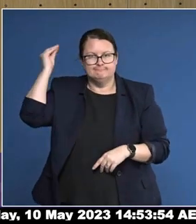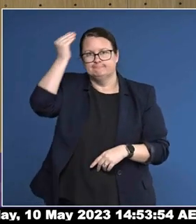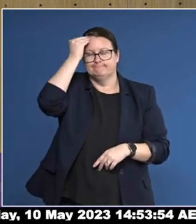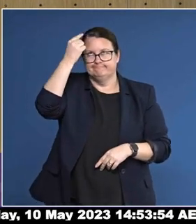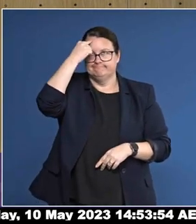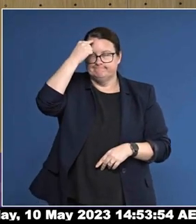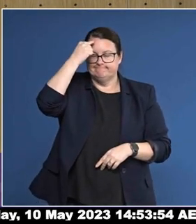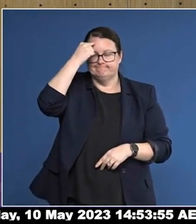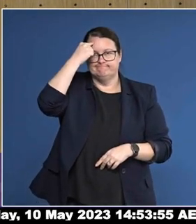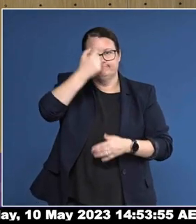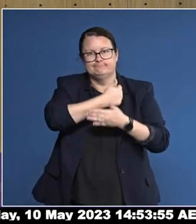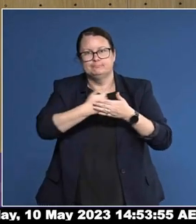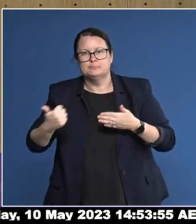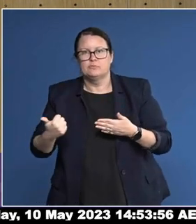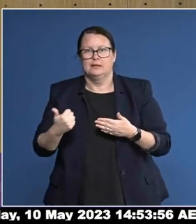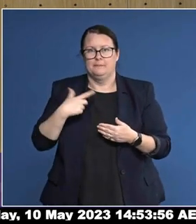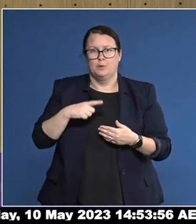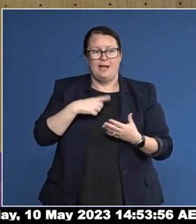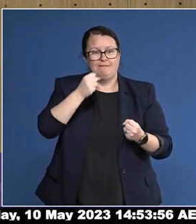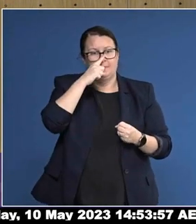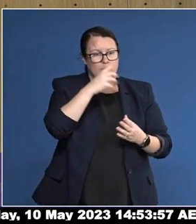culturally and linguistically diverse backgrounds, First Nations people, are